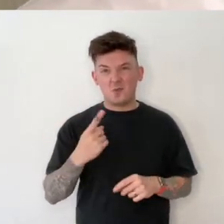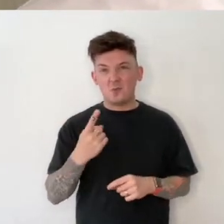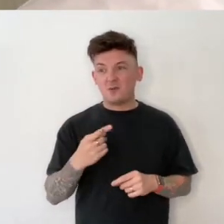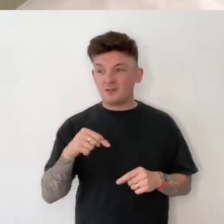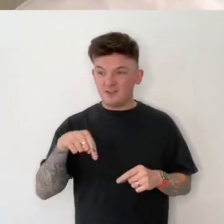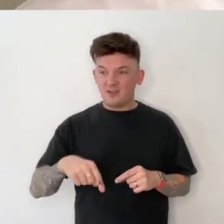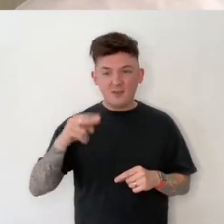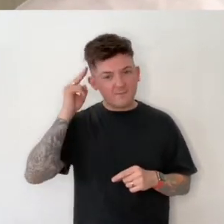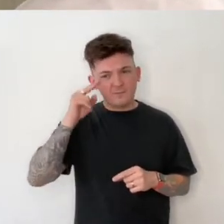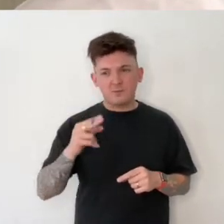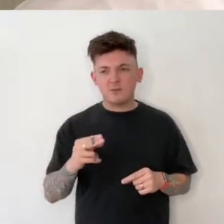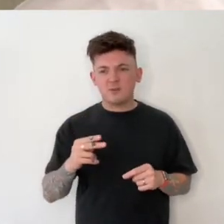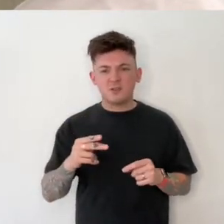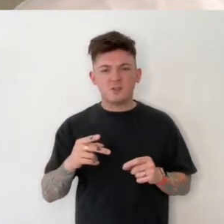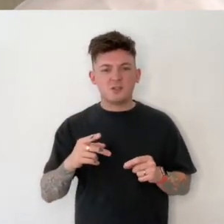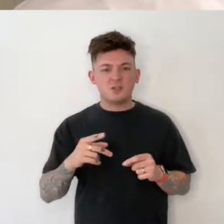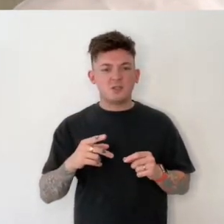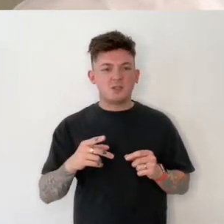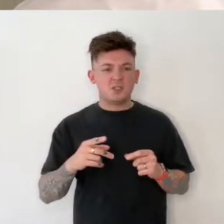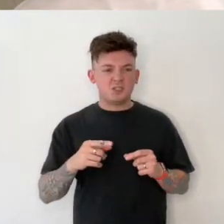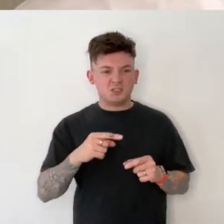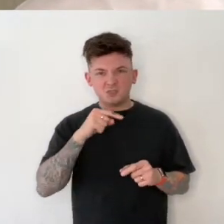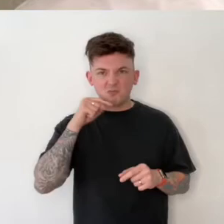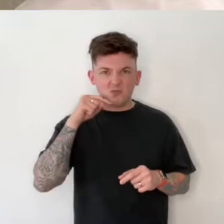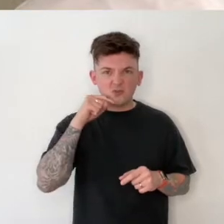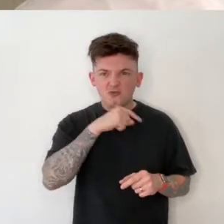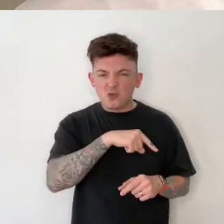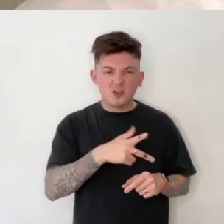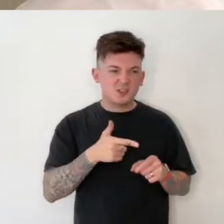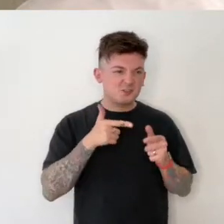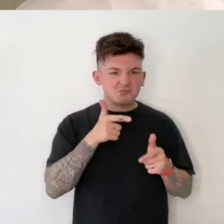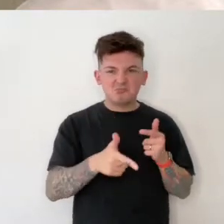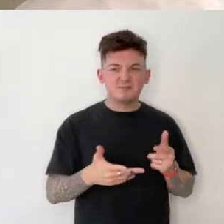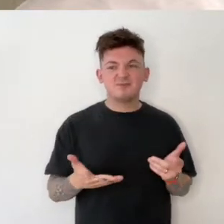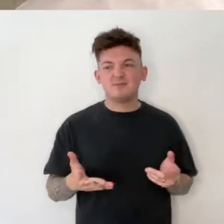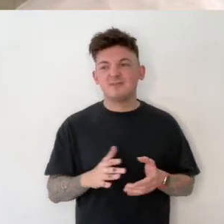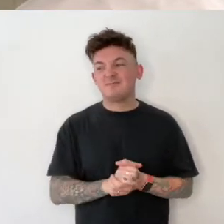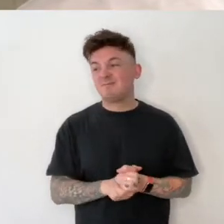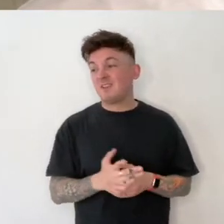wanting to do things maliciously, i mean we could look at this in the sense of gender,